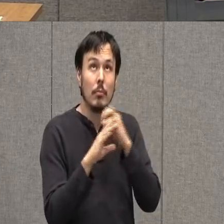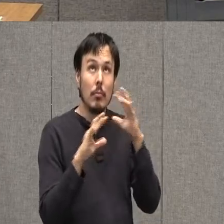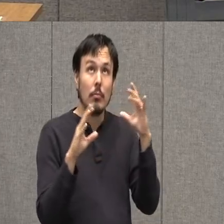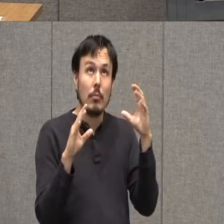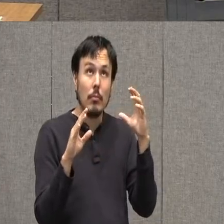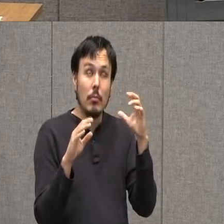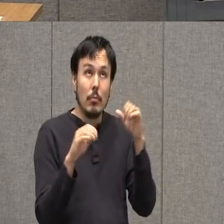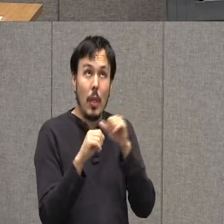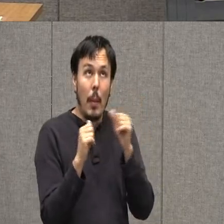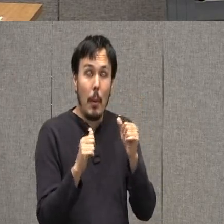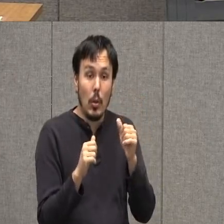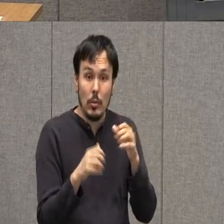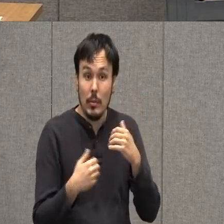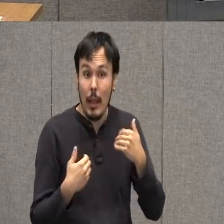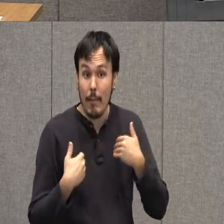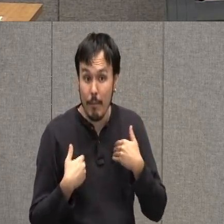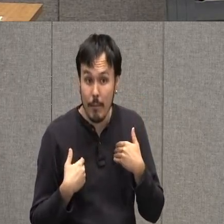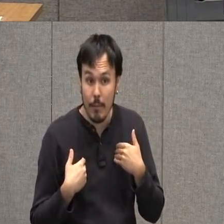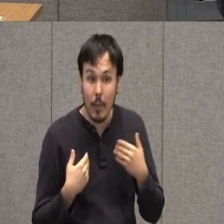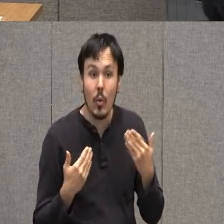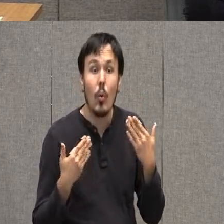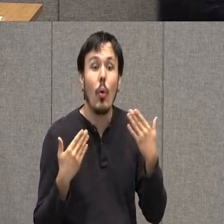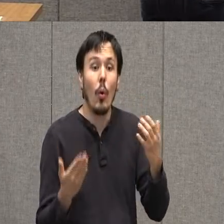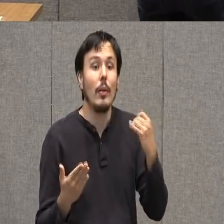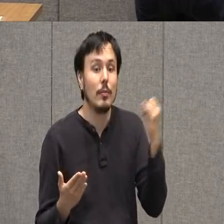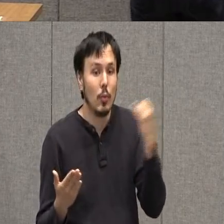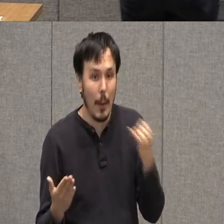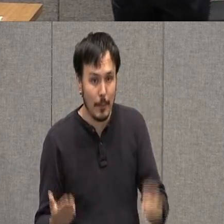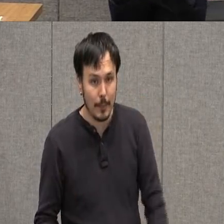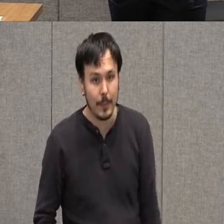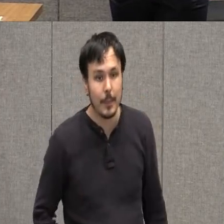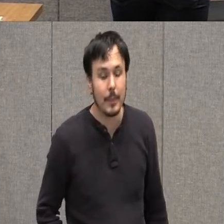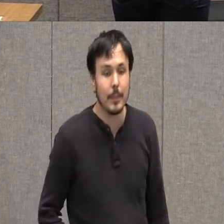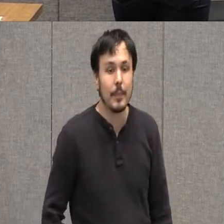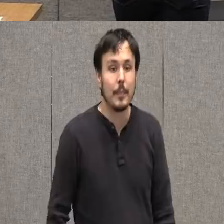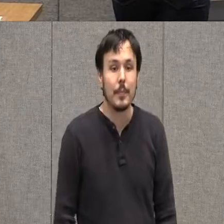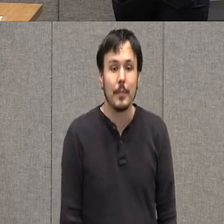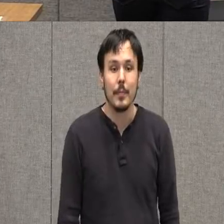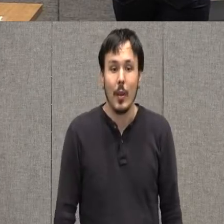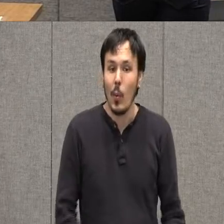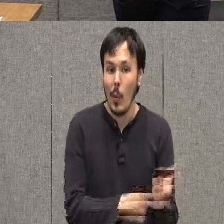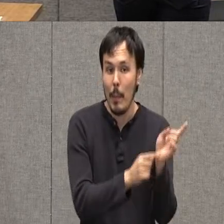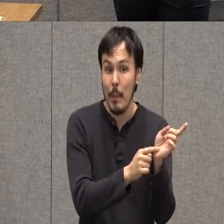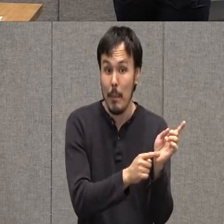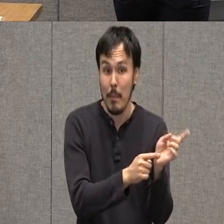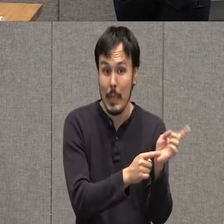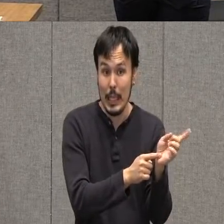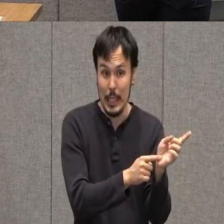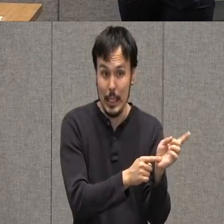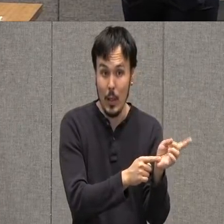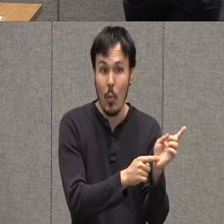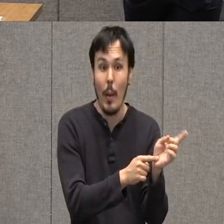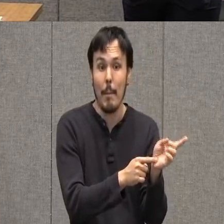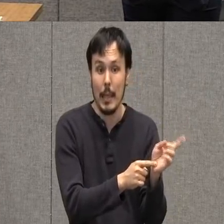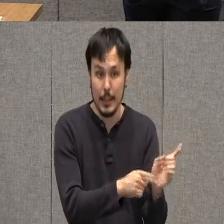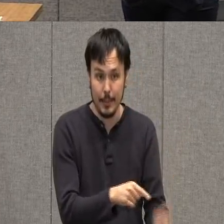Got it? Okay, artists, ready, set, draw! [Ley] Oh, and this is a minute. Right? [Potter] This is a minute. Okay.